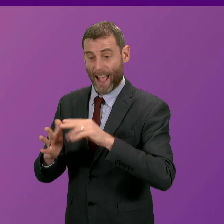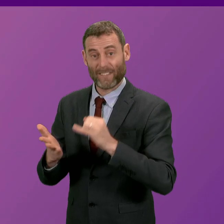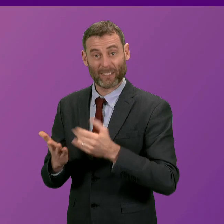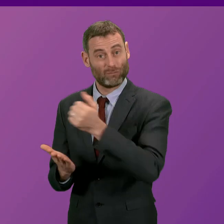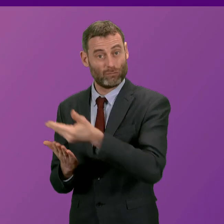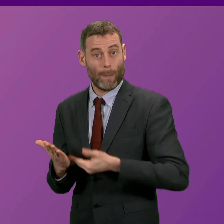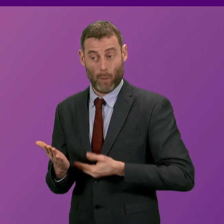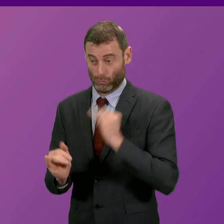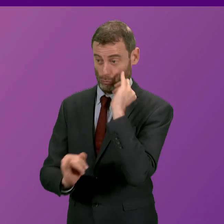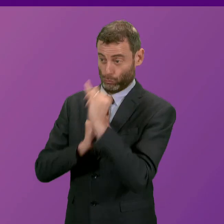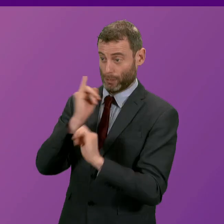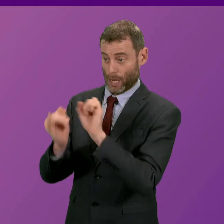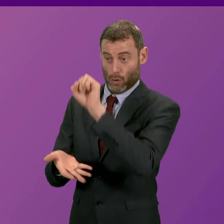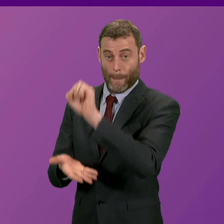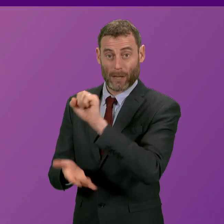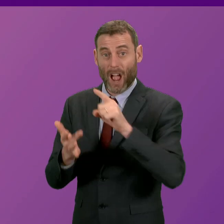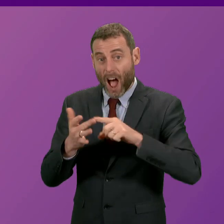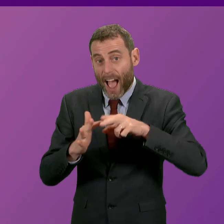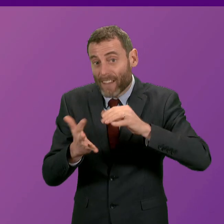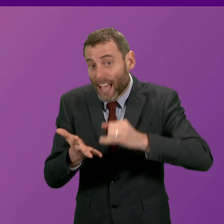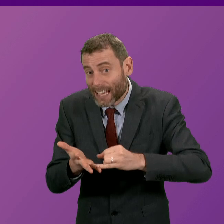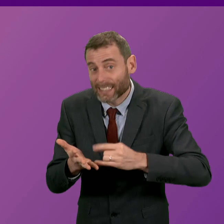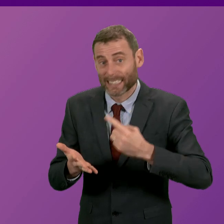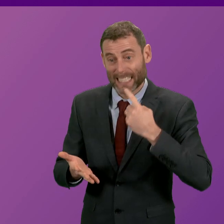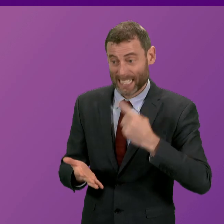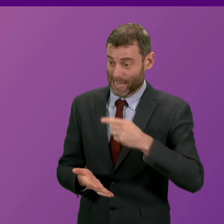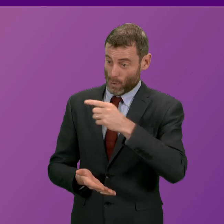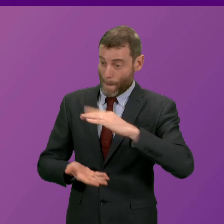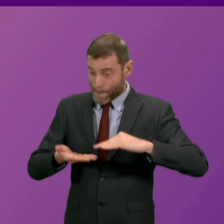Scotland. According to the IFS, despite having proportionally higher spending and more staff,